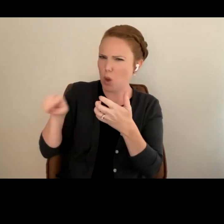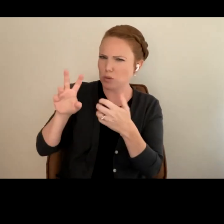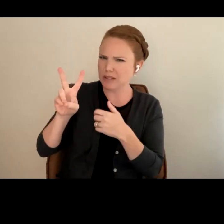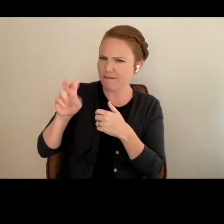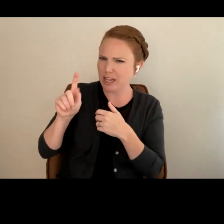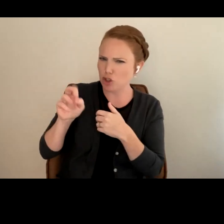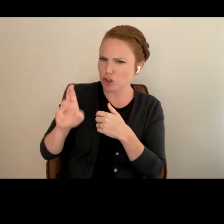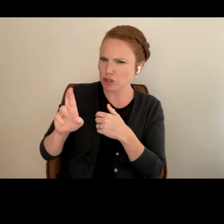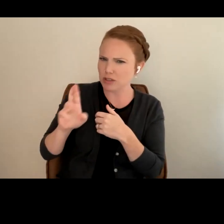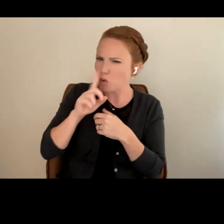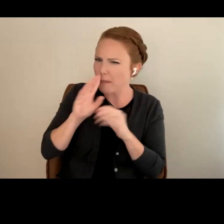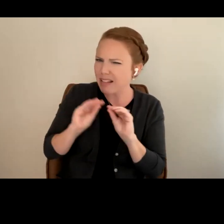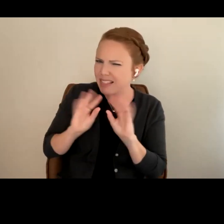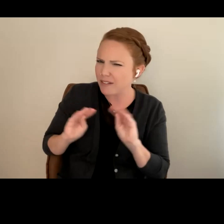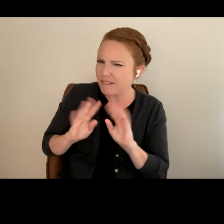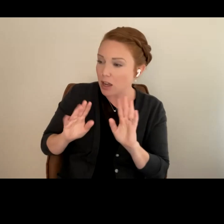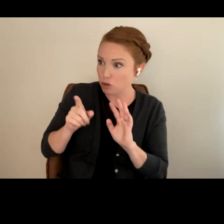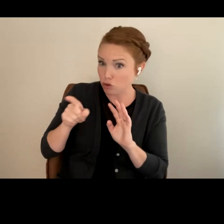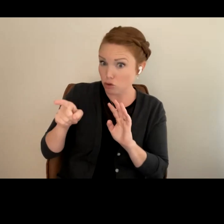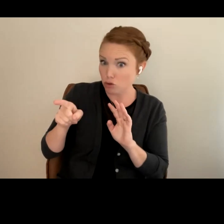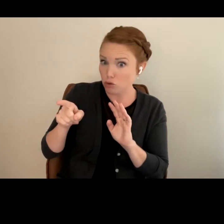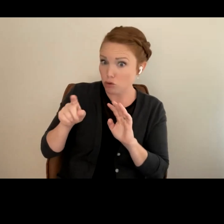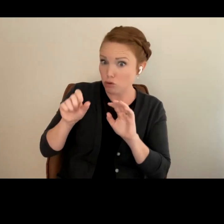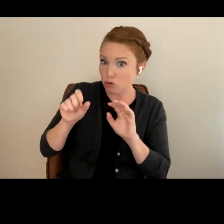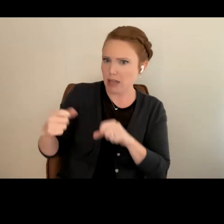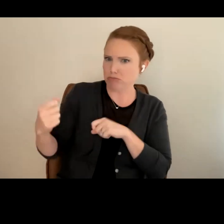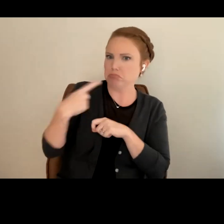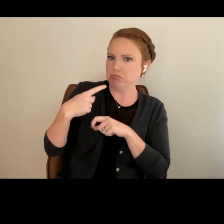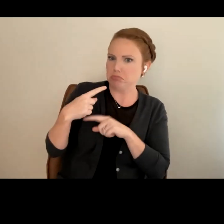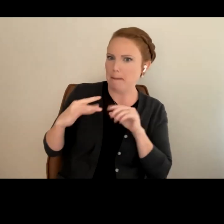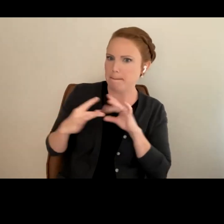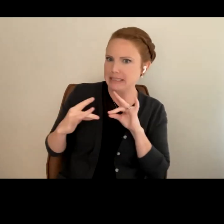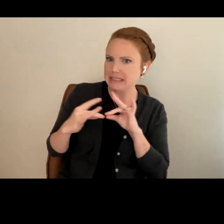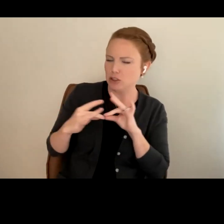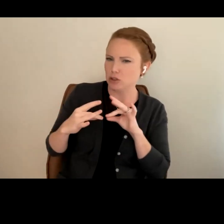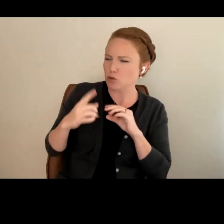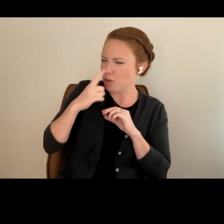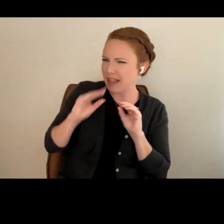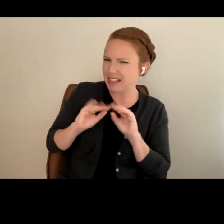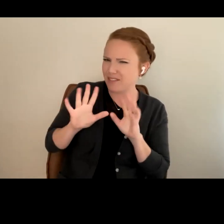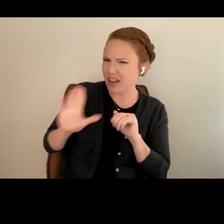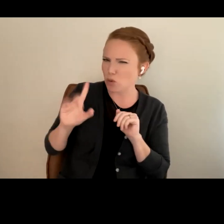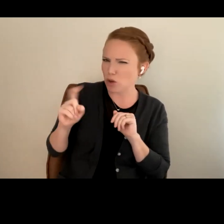You can actually chat to the host and panelists as well. If you can just clarify the question, that would be fantastic.